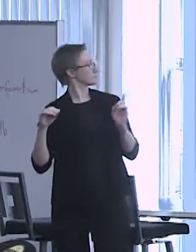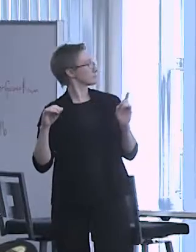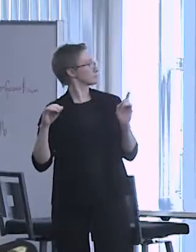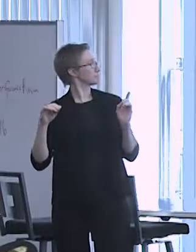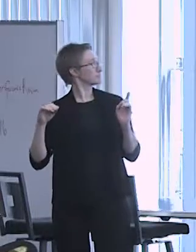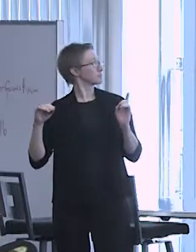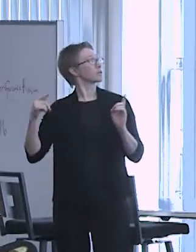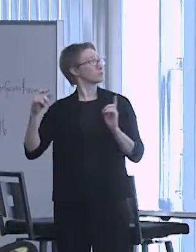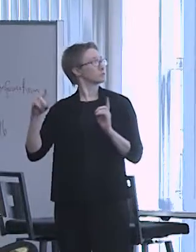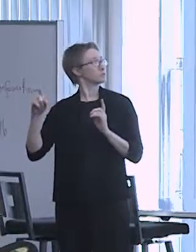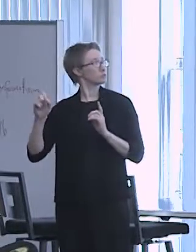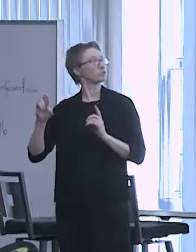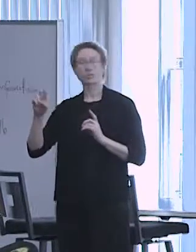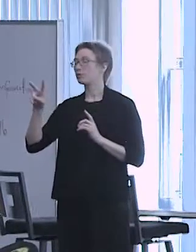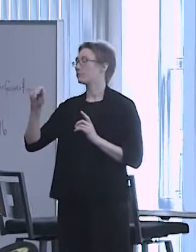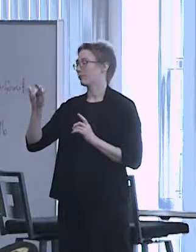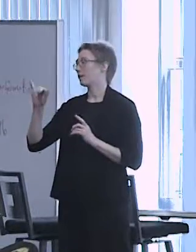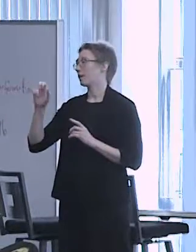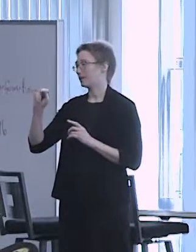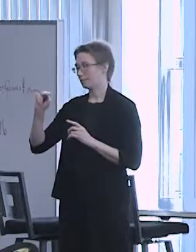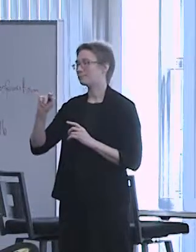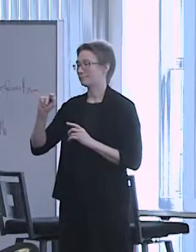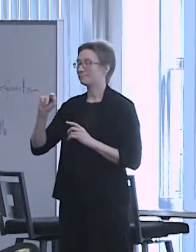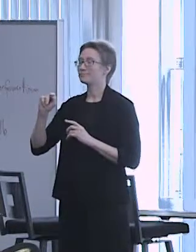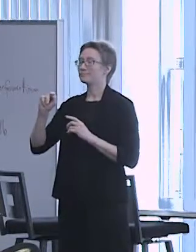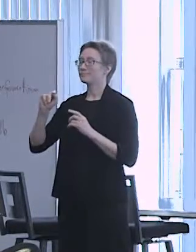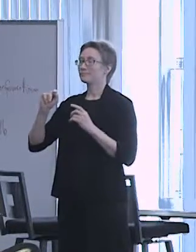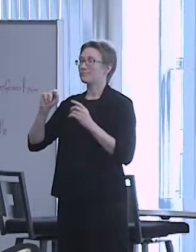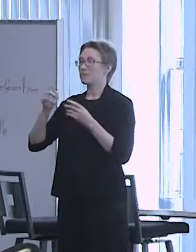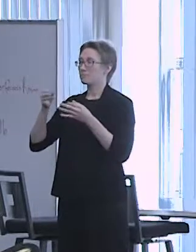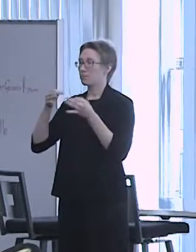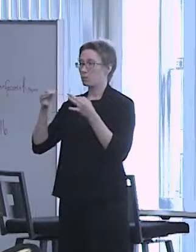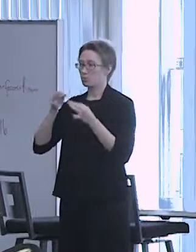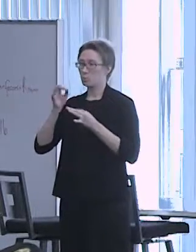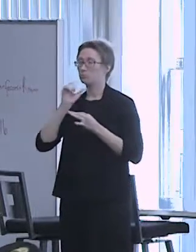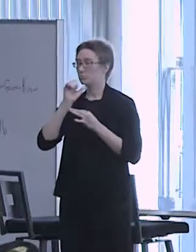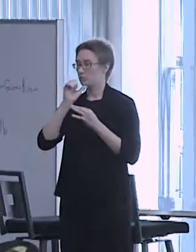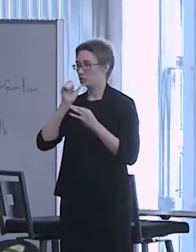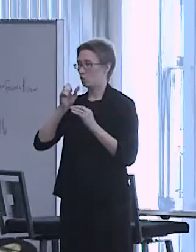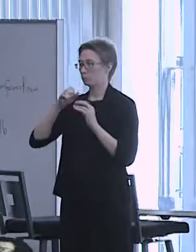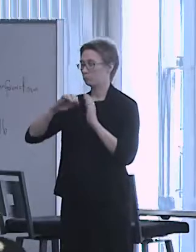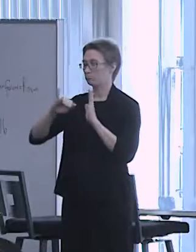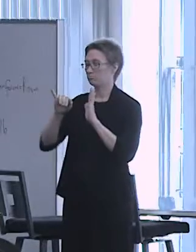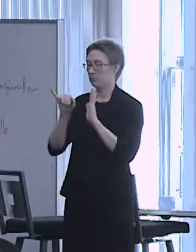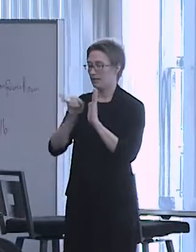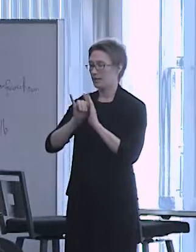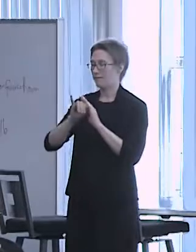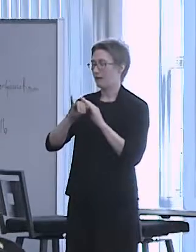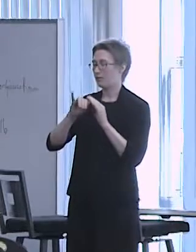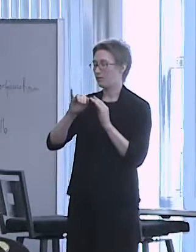of male and female. Non-binary people are people who don't identify as either male or female.